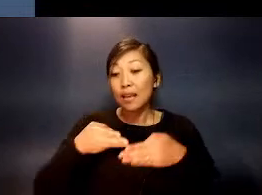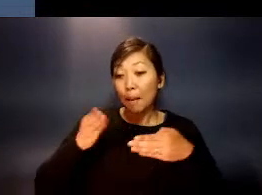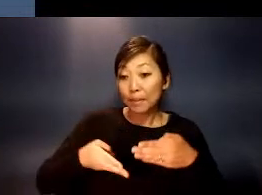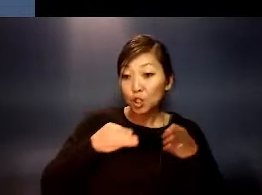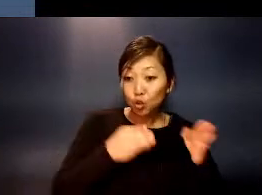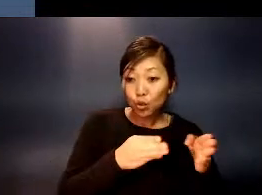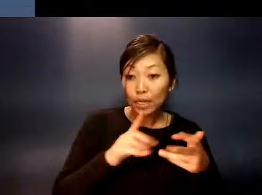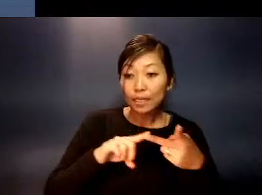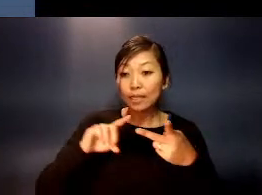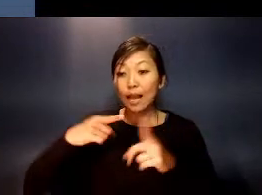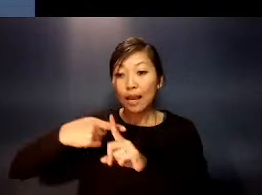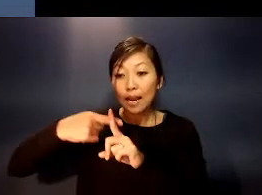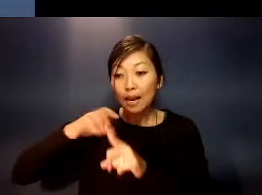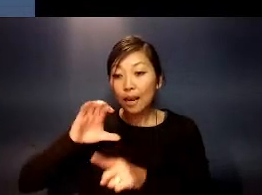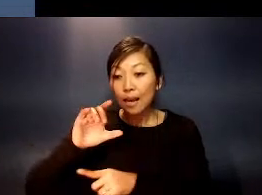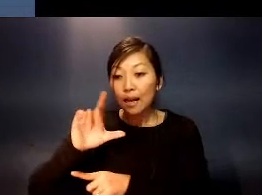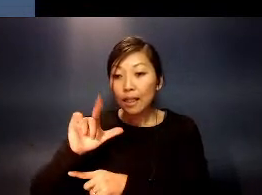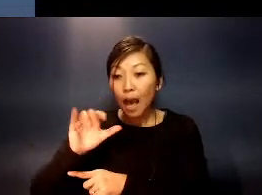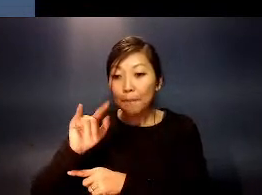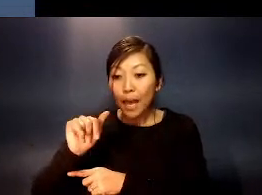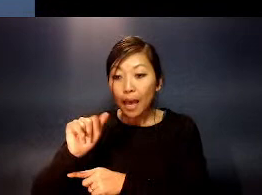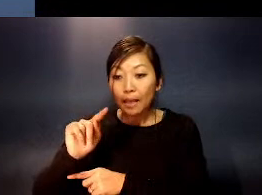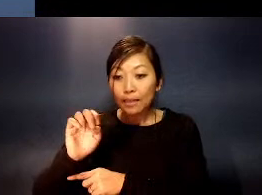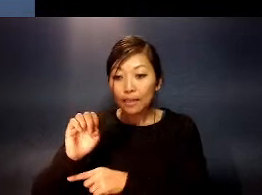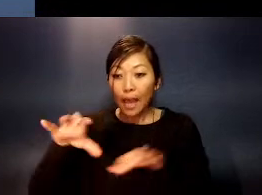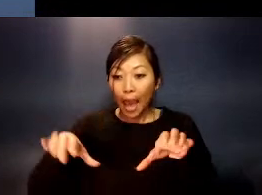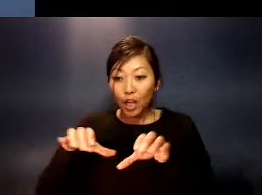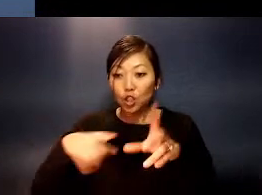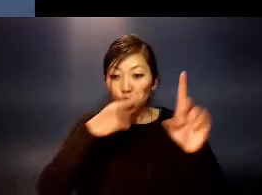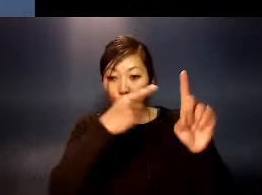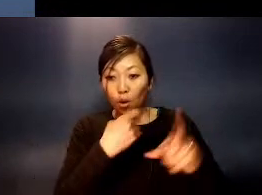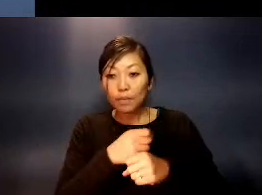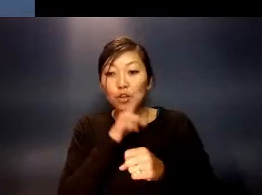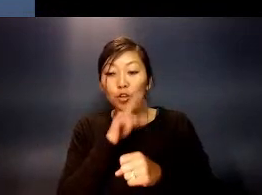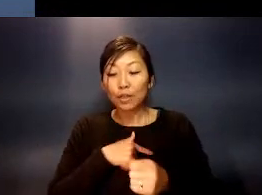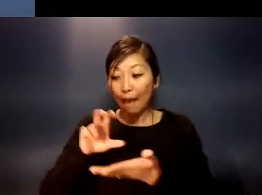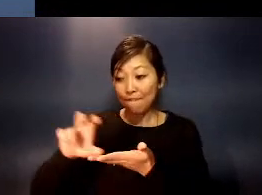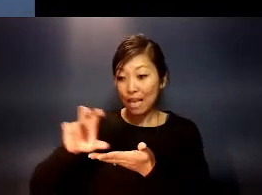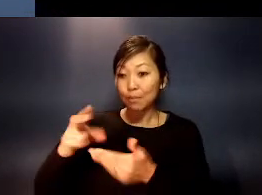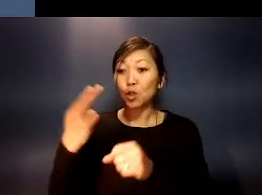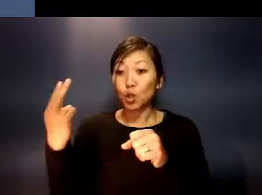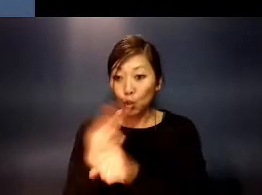THAT USES A RACE EQUITY CRITERIA TO PROGRAM OUR CAPITAL DOLLARS. STORM WATER MANAGEMENT AND ALL